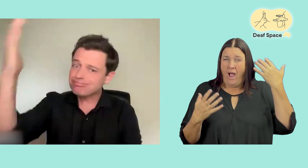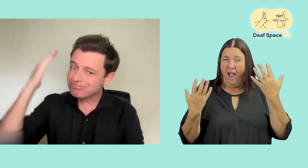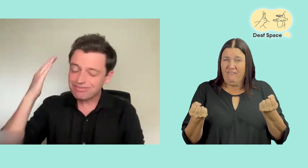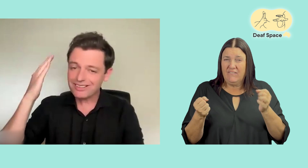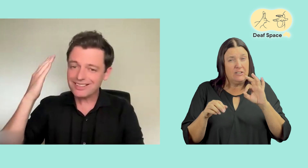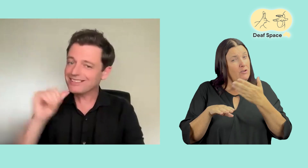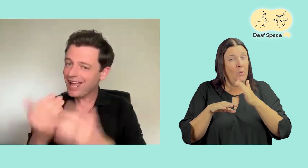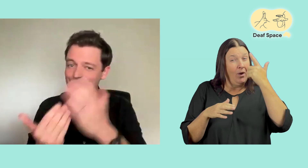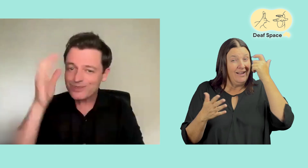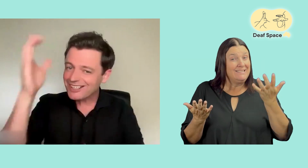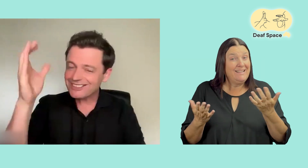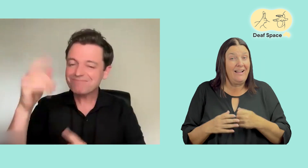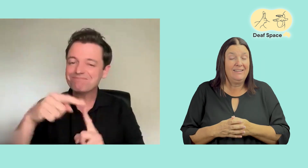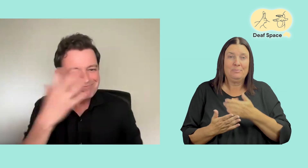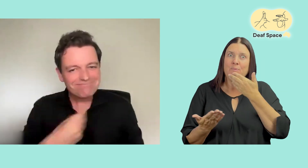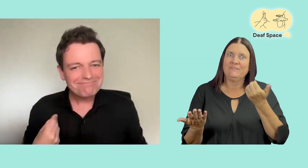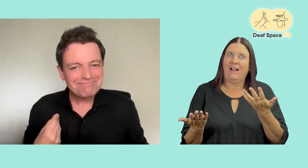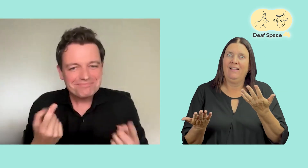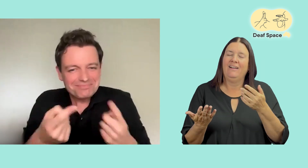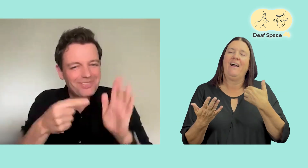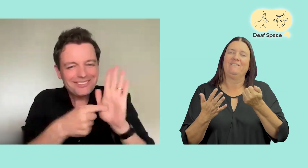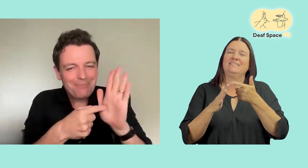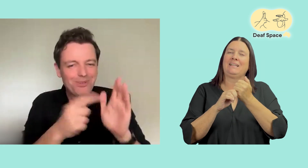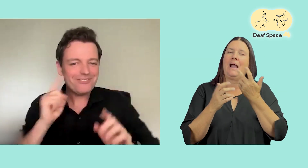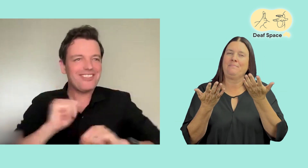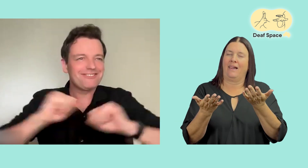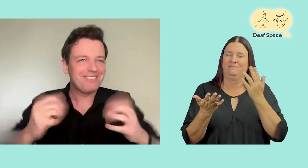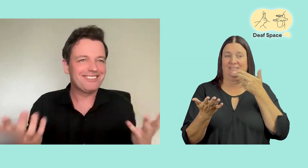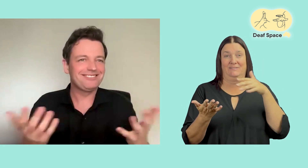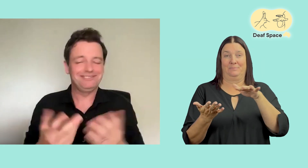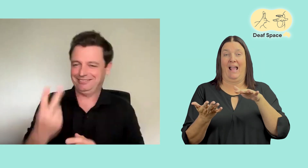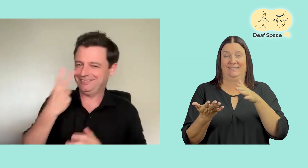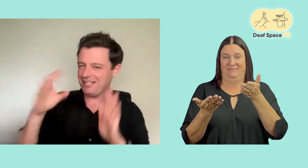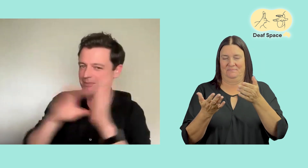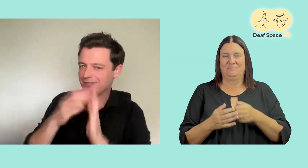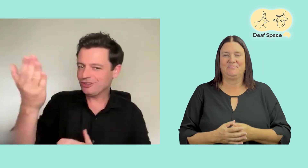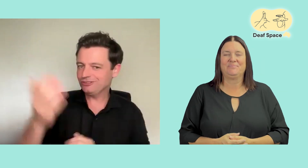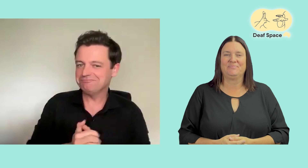And this was in 1890 - a beautiful example of Deaf Space that goes back many years. You can see it in this picture.